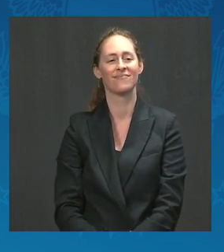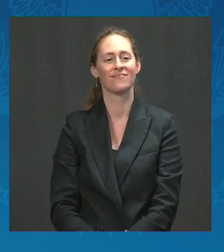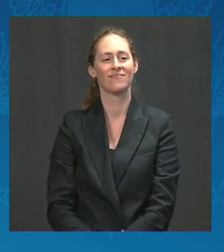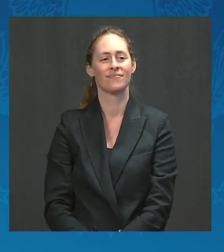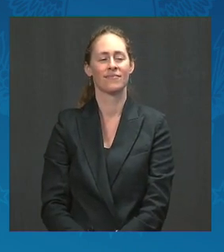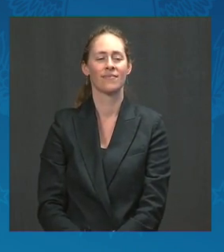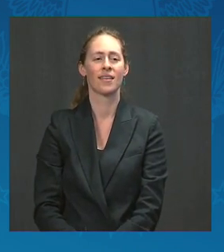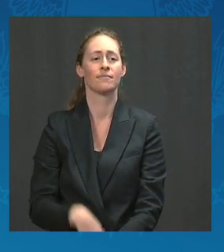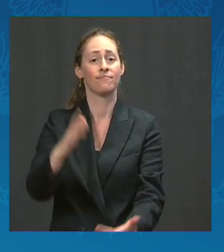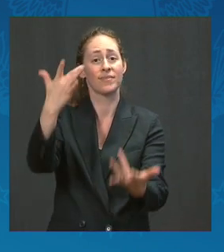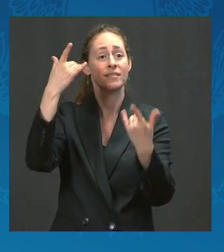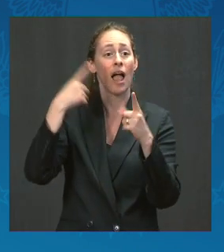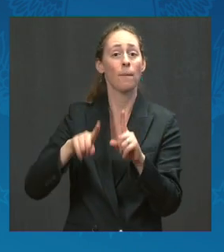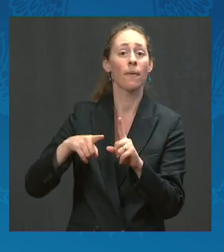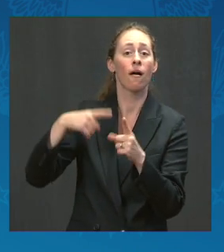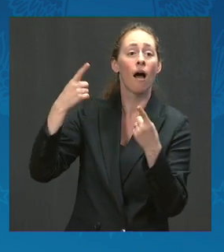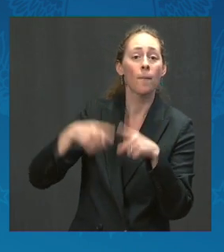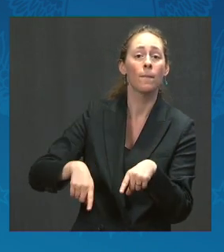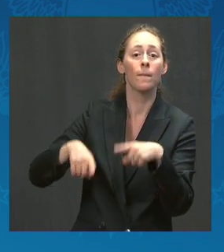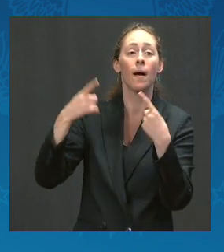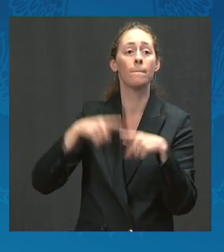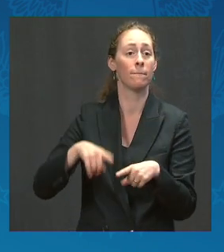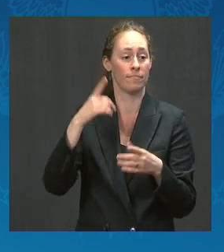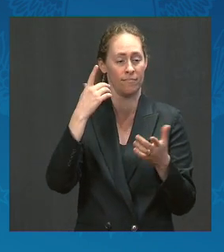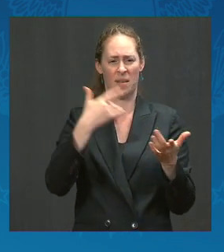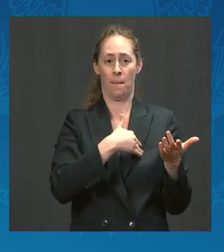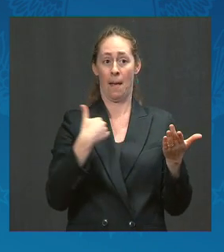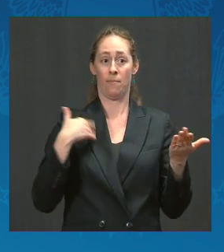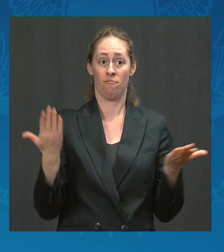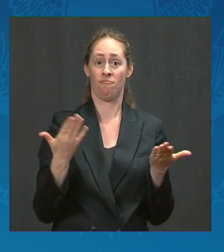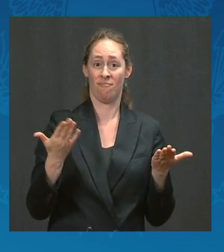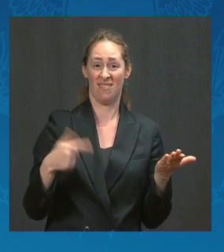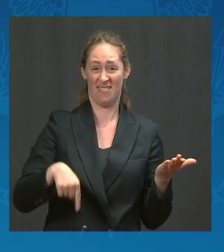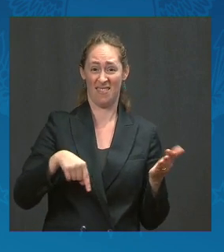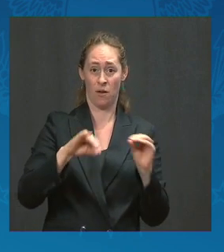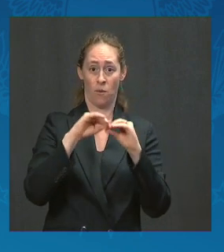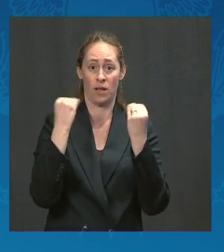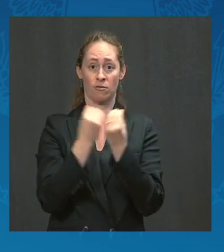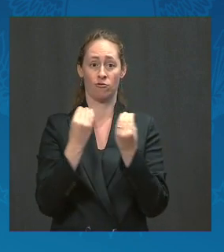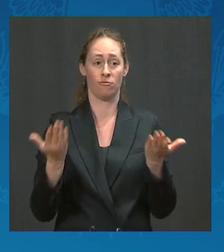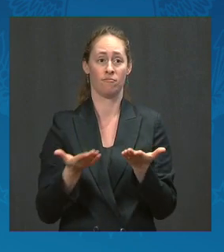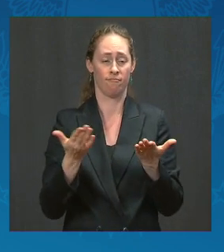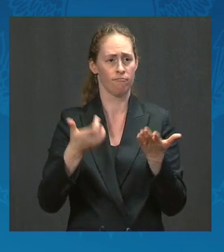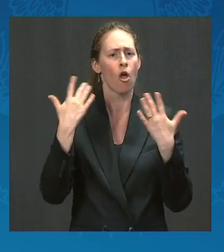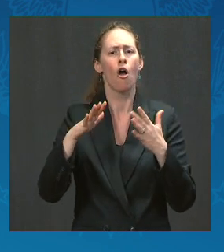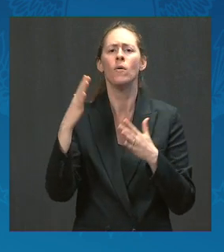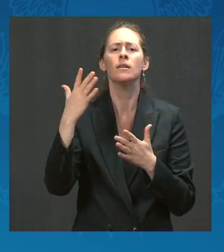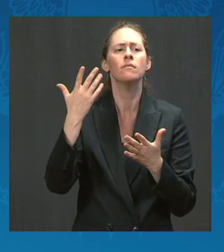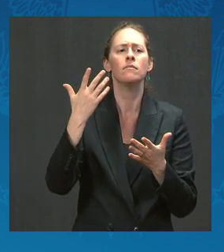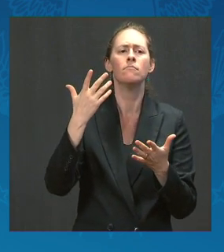members of this organization have risen to the moment.